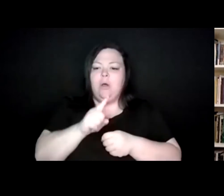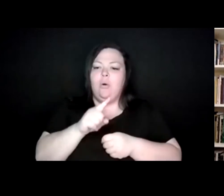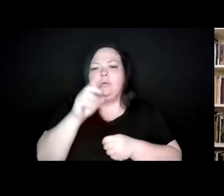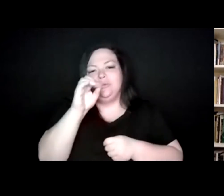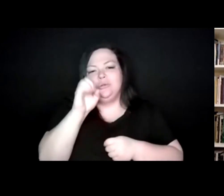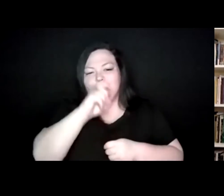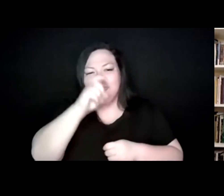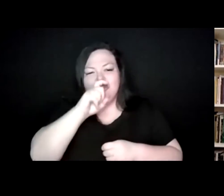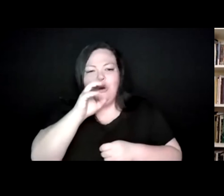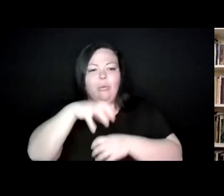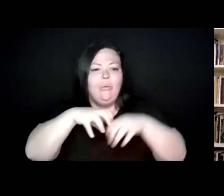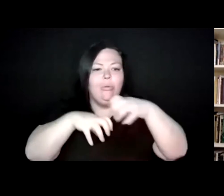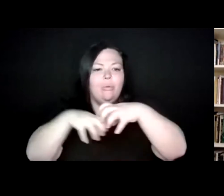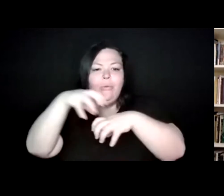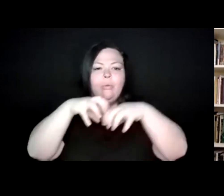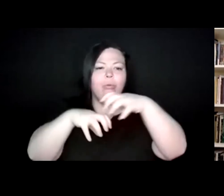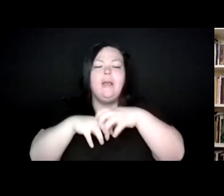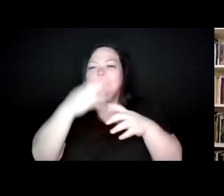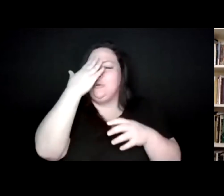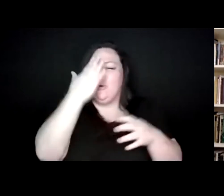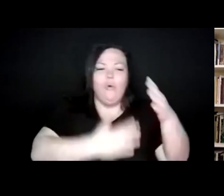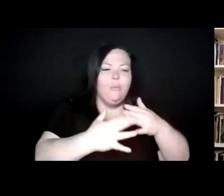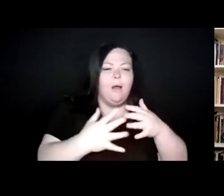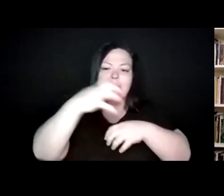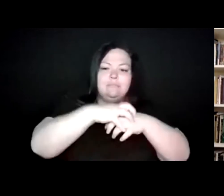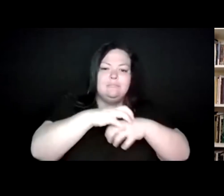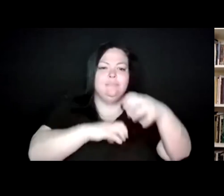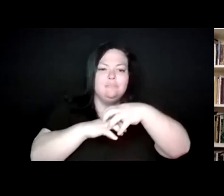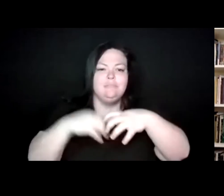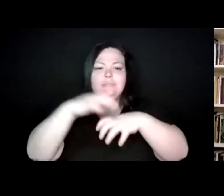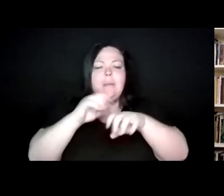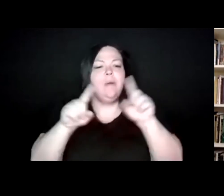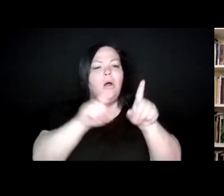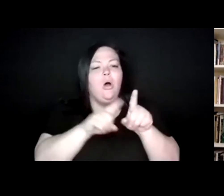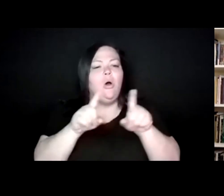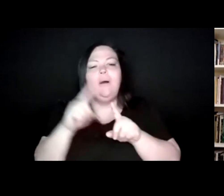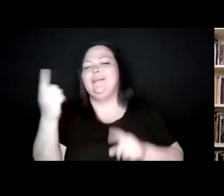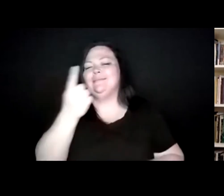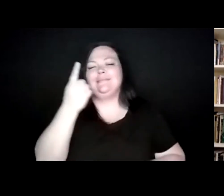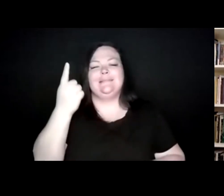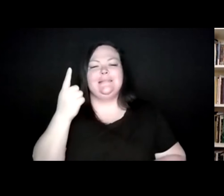in the body of another robot. And as always,/ the shell falls away, rusts, decays.//